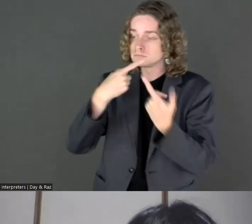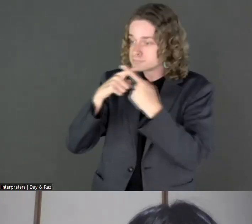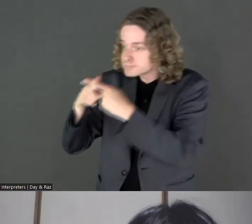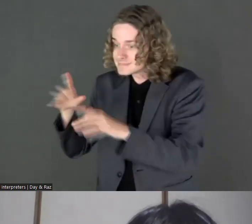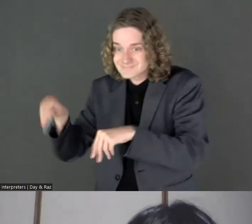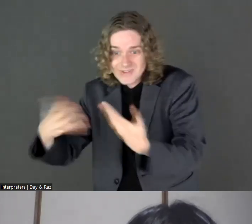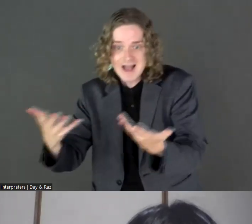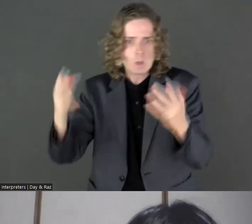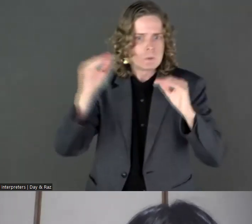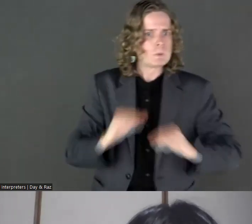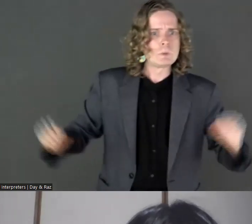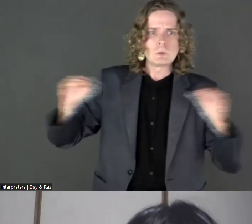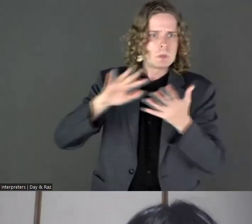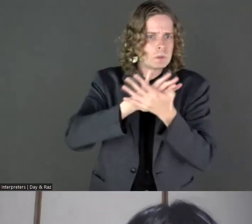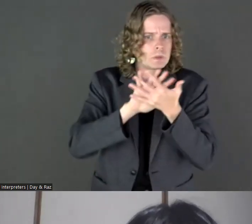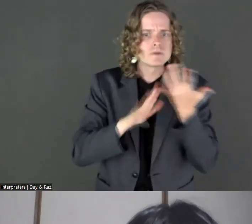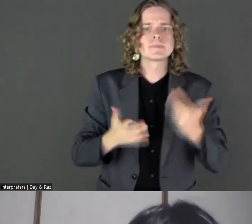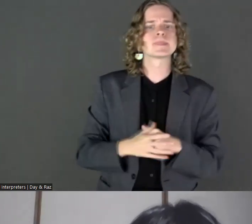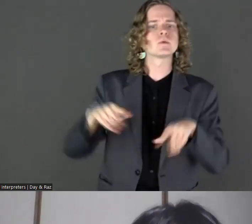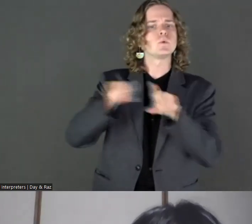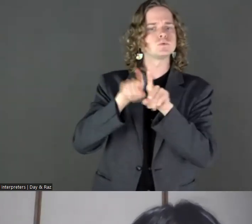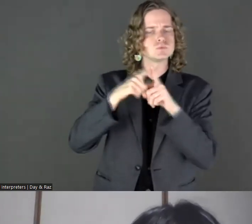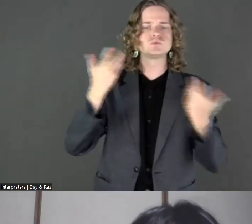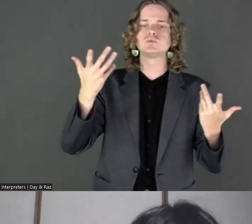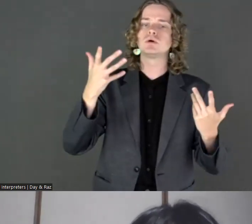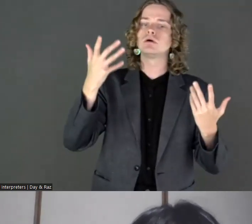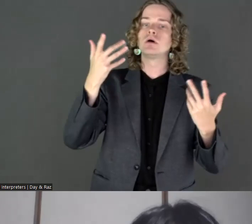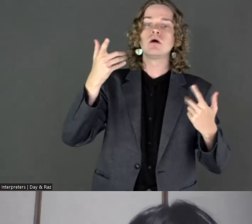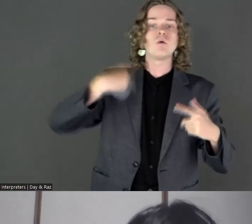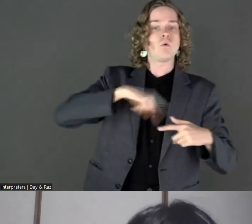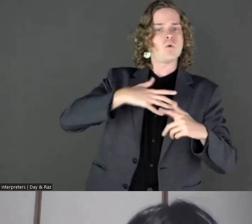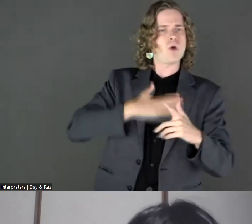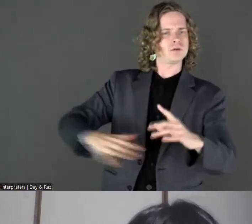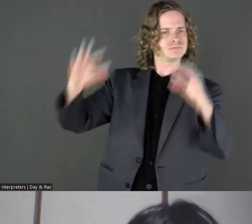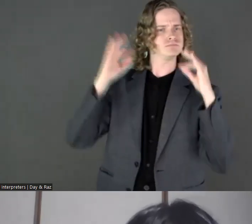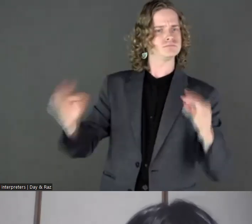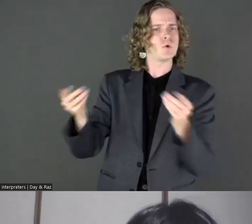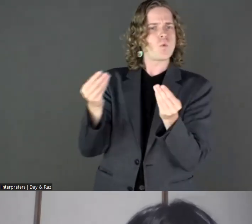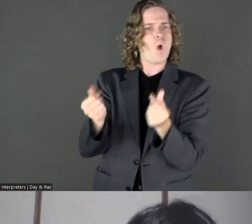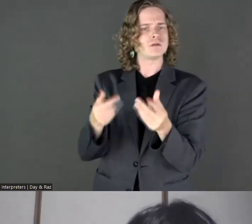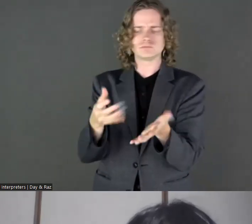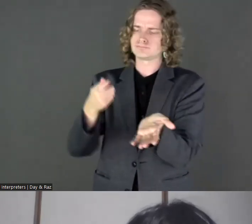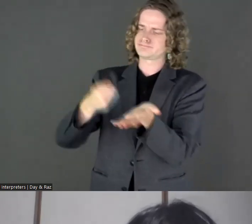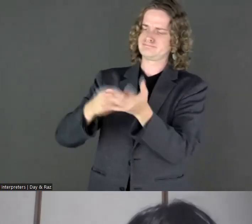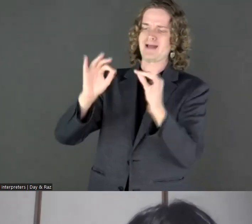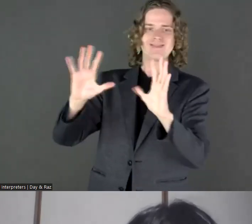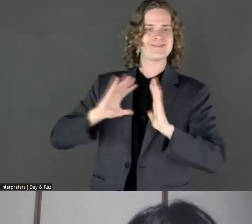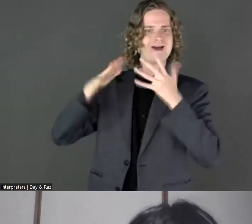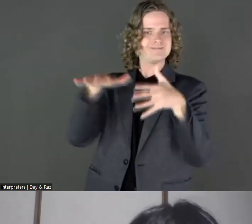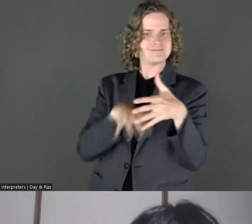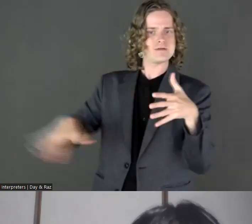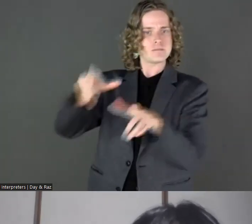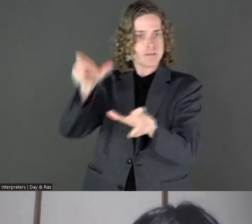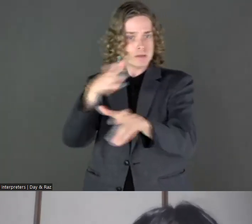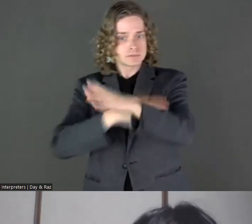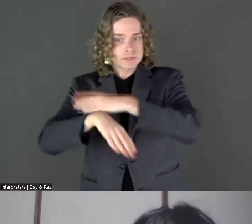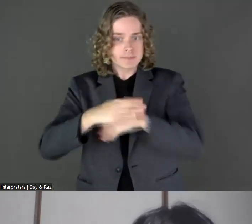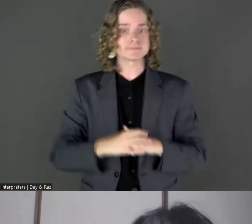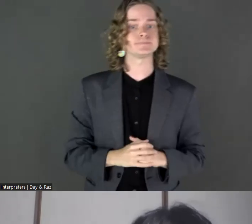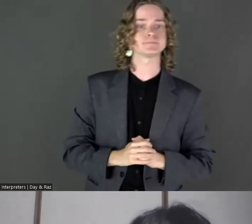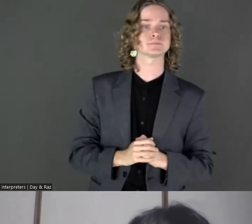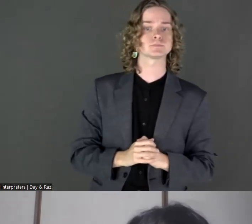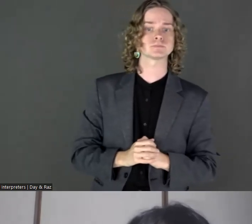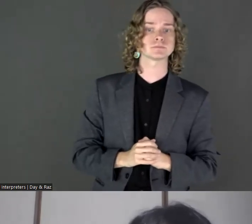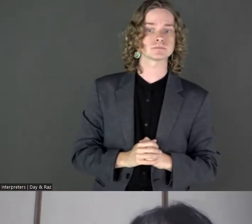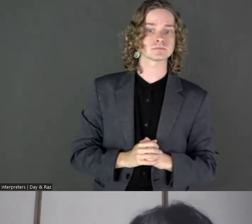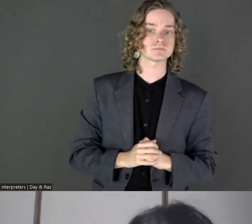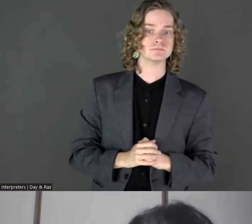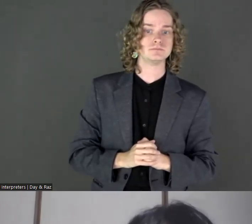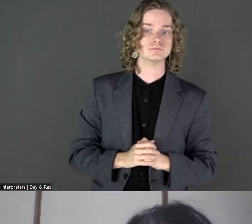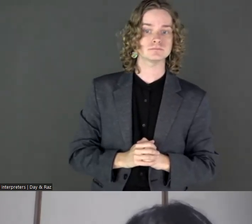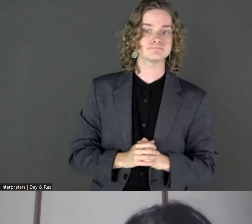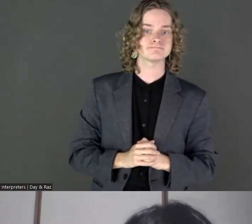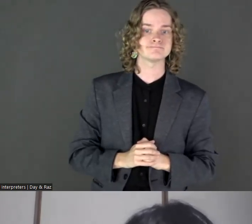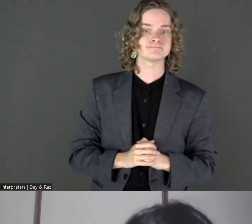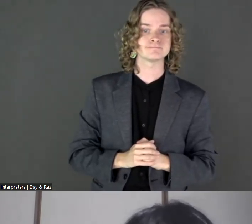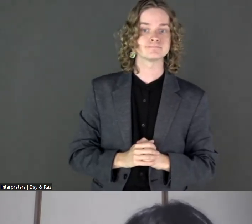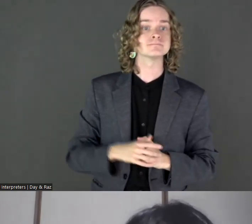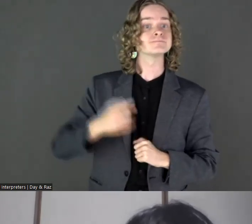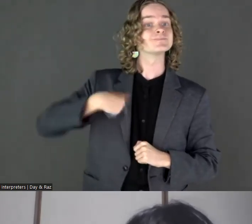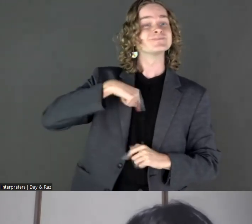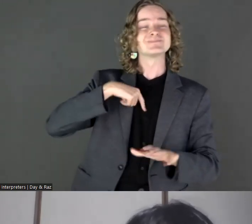We have seen to this issue. We don't have an inclusive approach. Many times public authorities